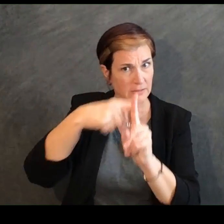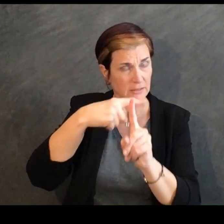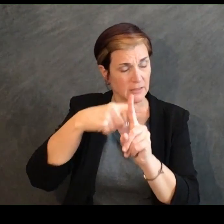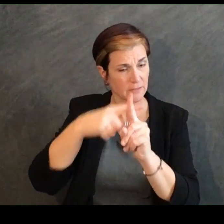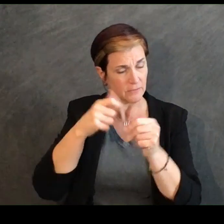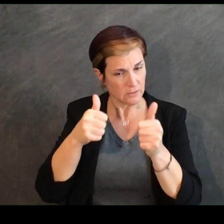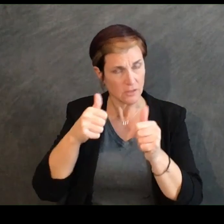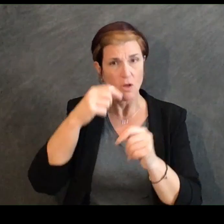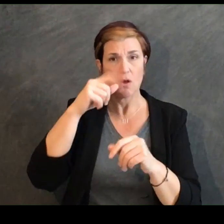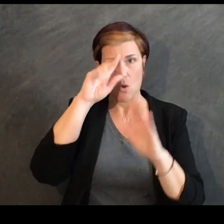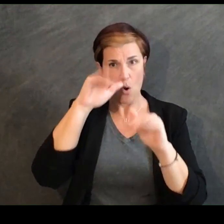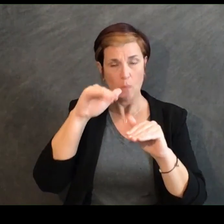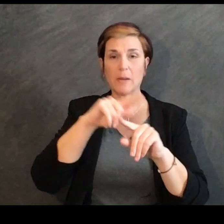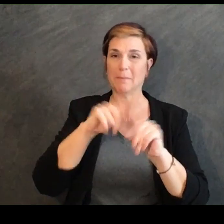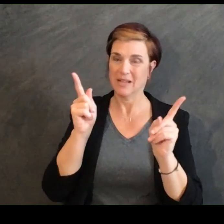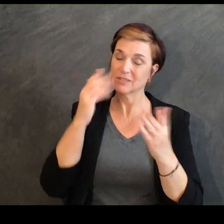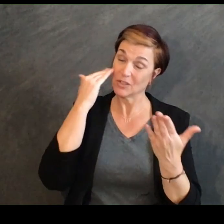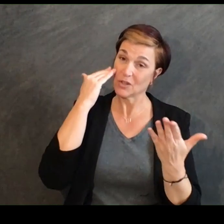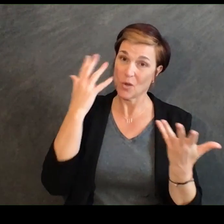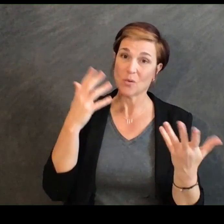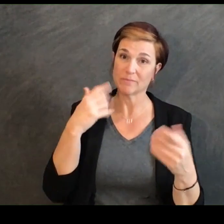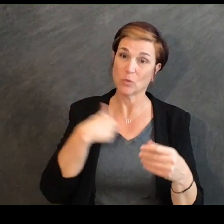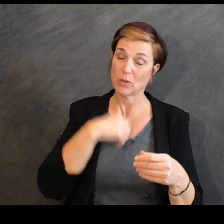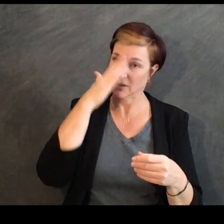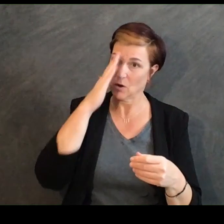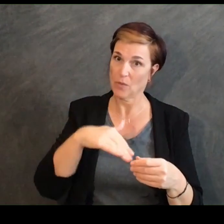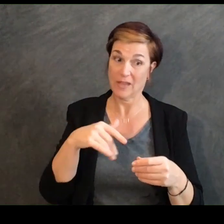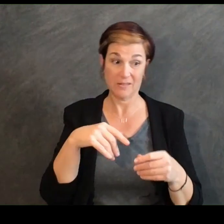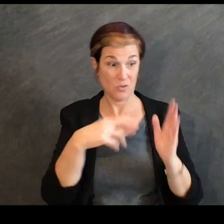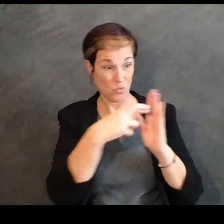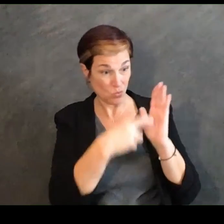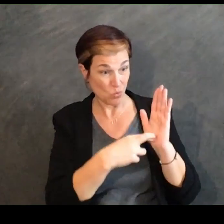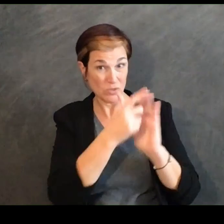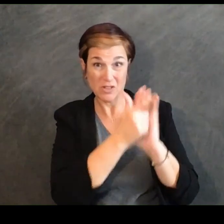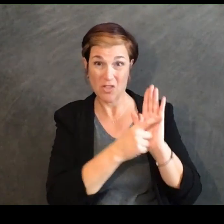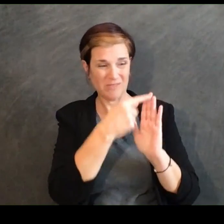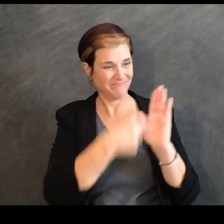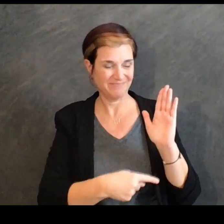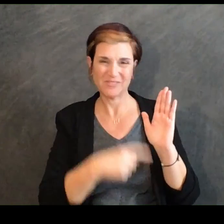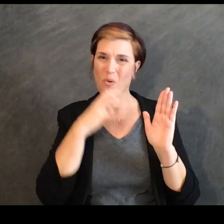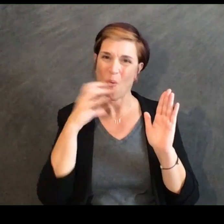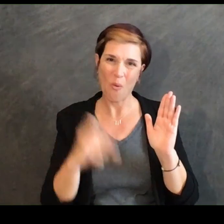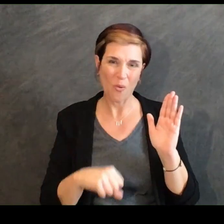old rules and specifications and regulations Adams Schechter who has